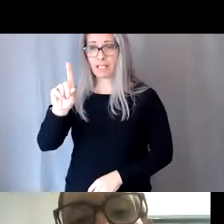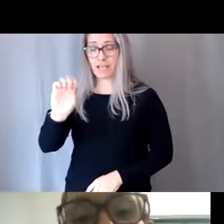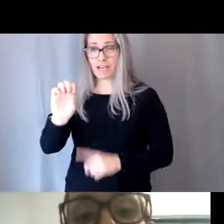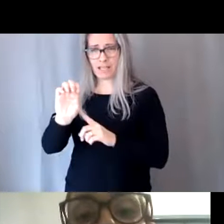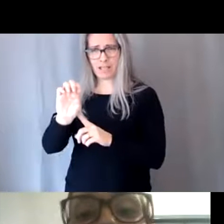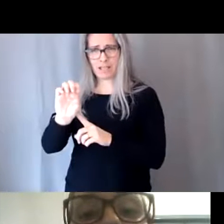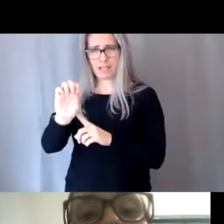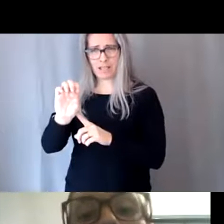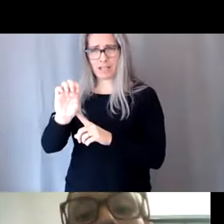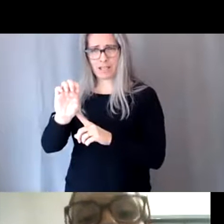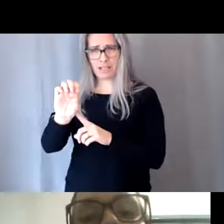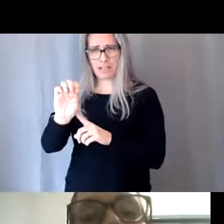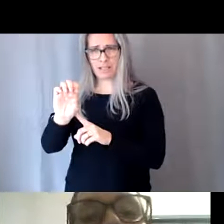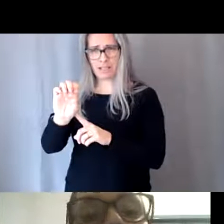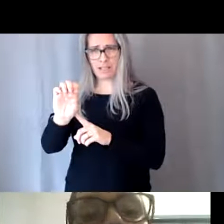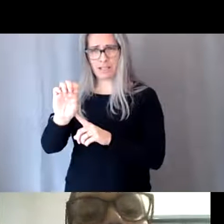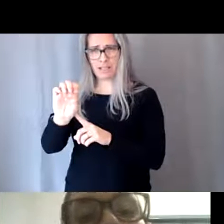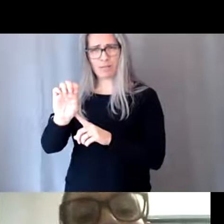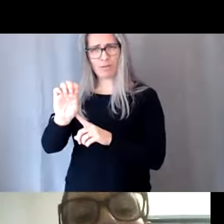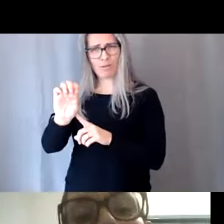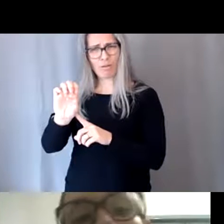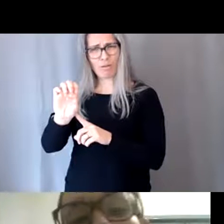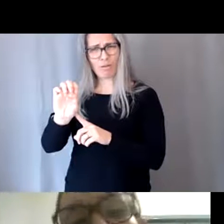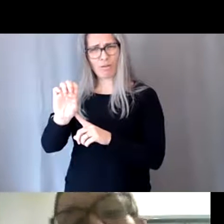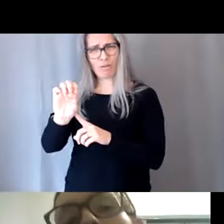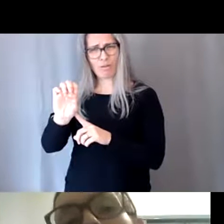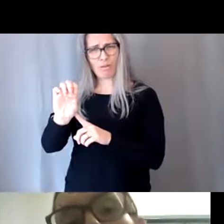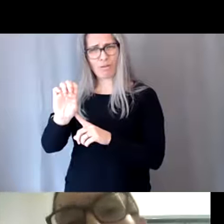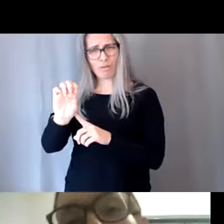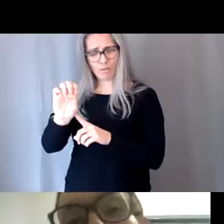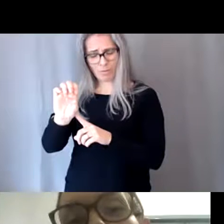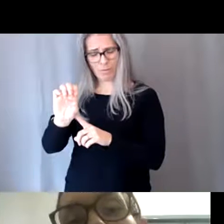differentiate the translation of the term impairment